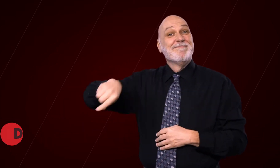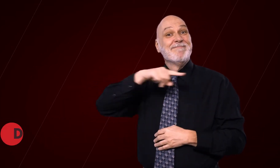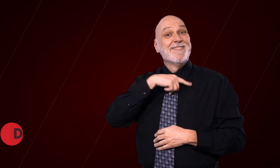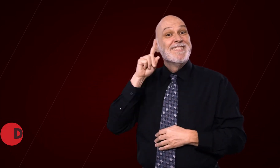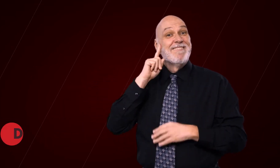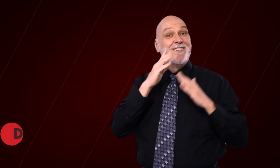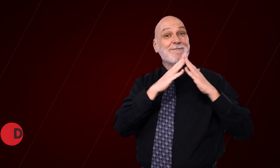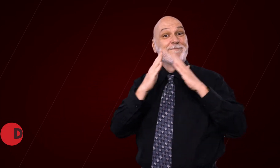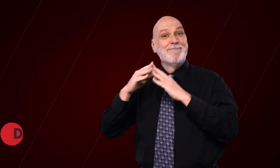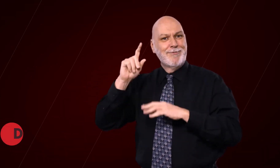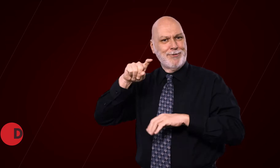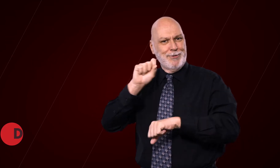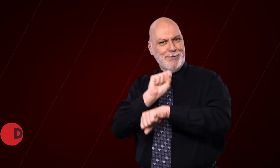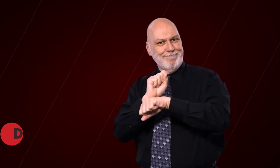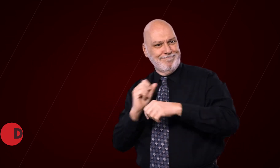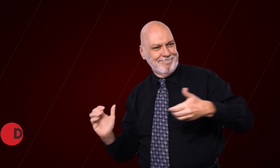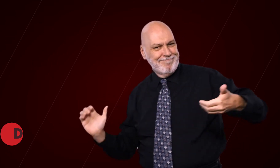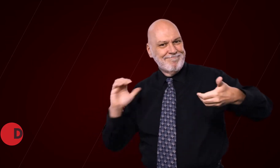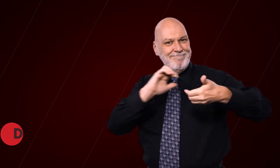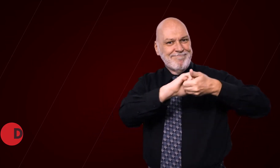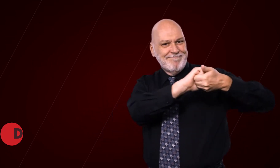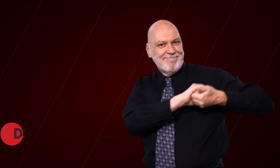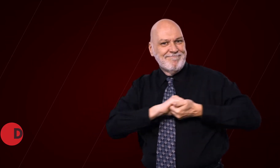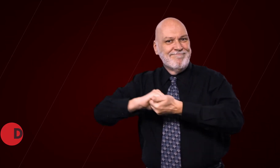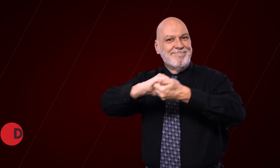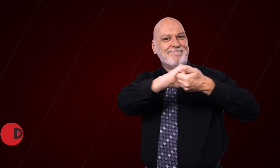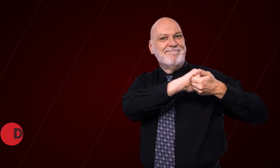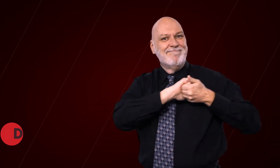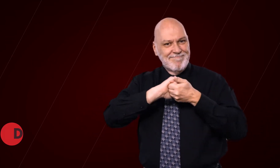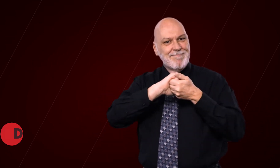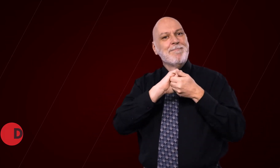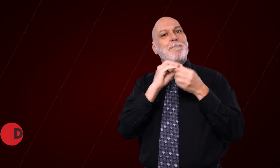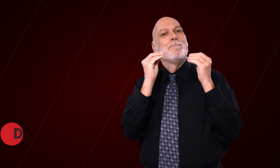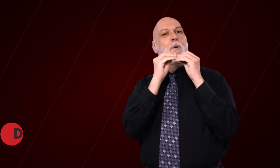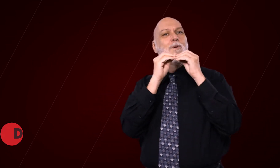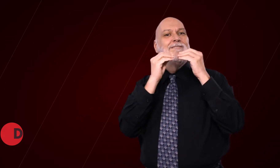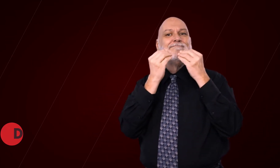should work together to become more Deaf friendly,